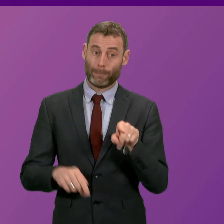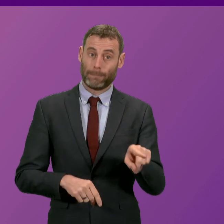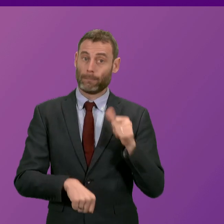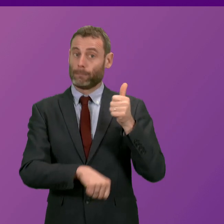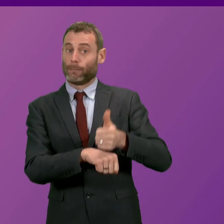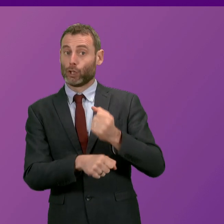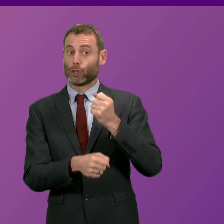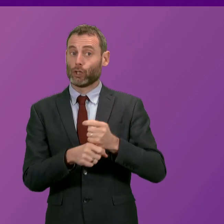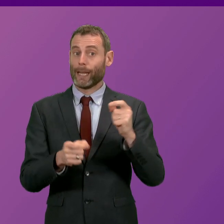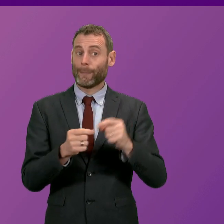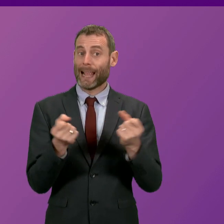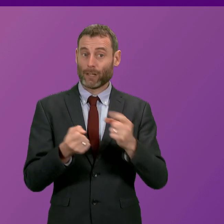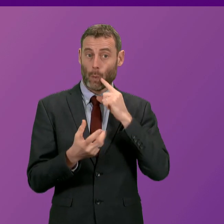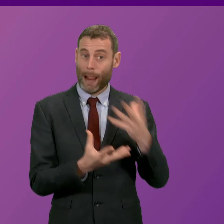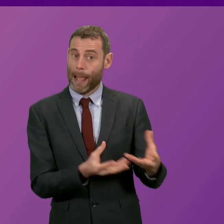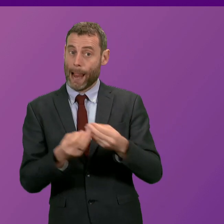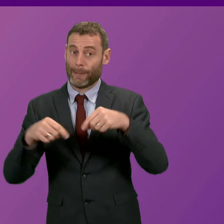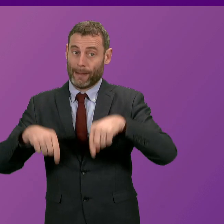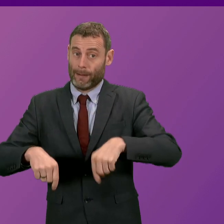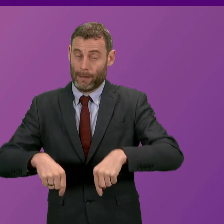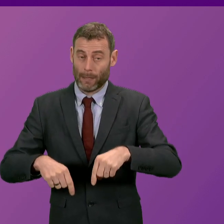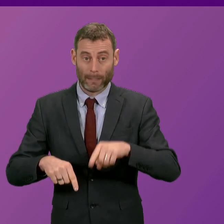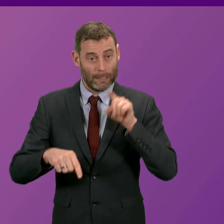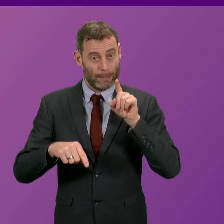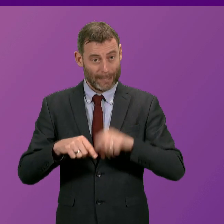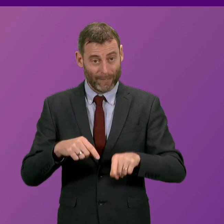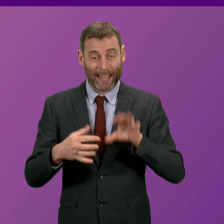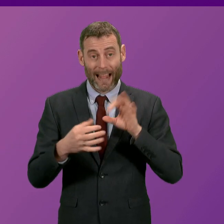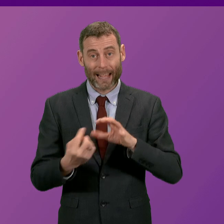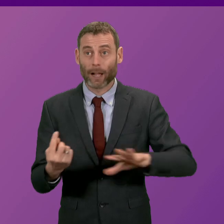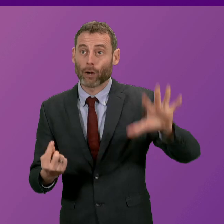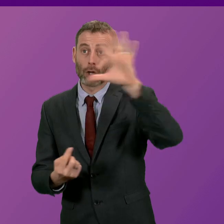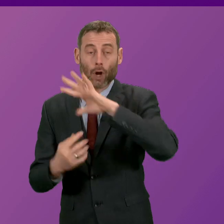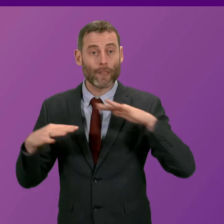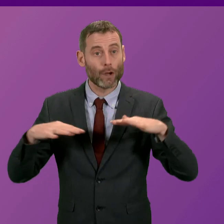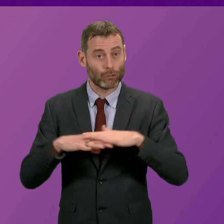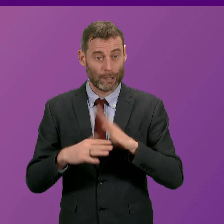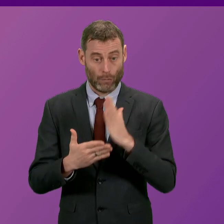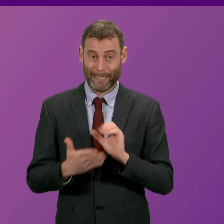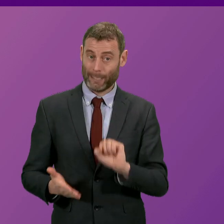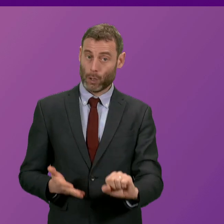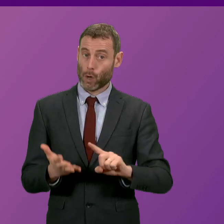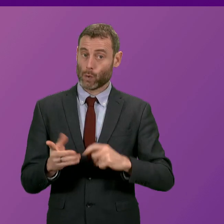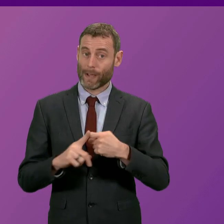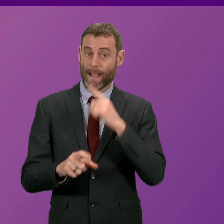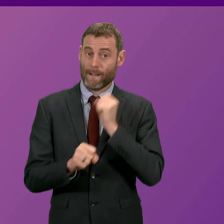approach that has been taken, particularly regarding the developments on the grid, which are the responsibility of the United Kingdom Government. I hope that the incoming